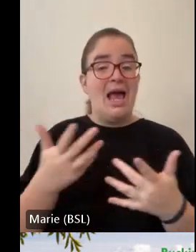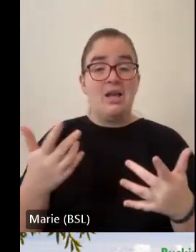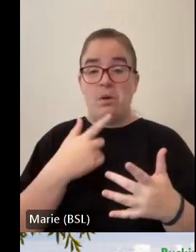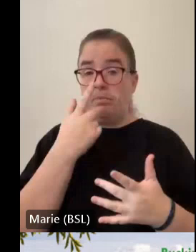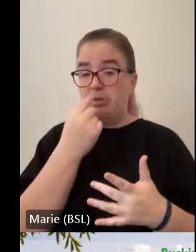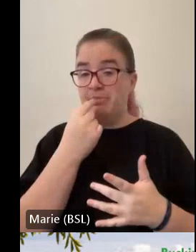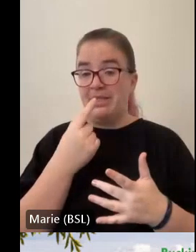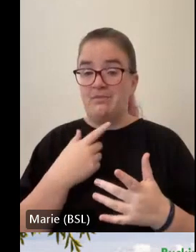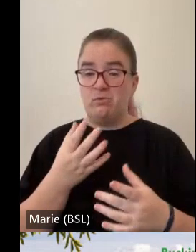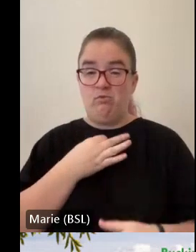that.